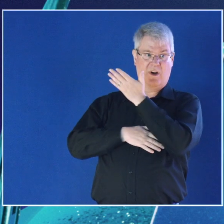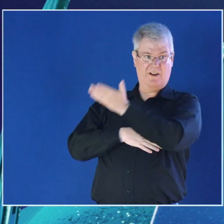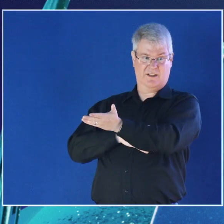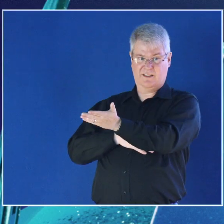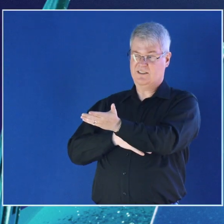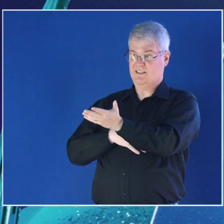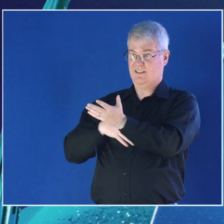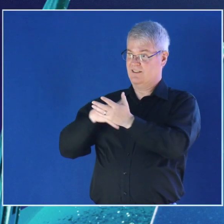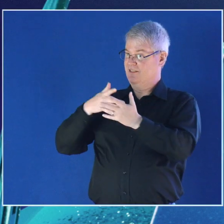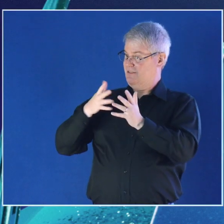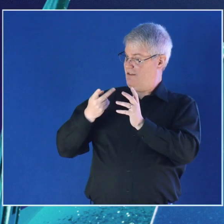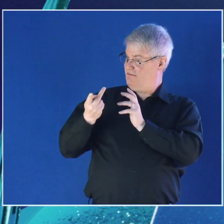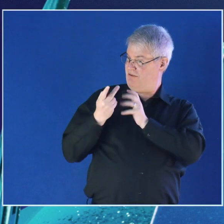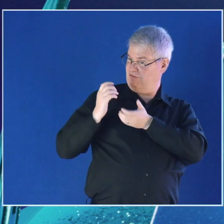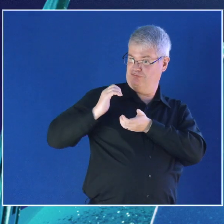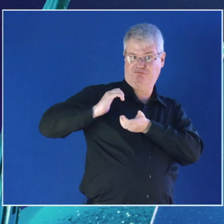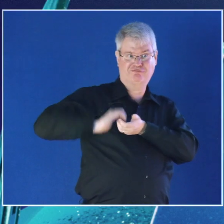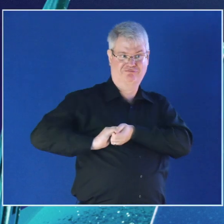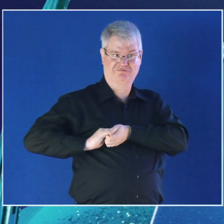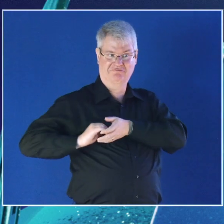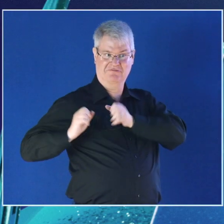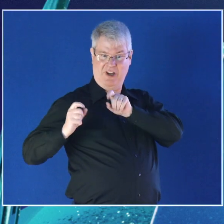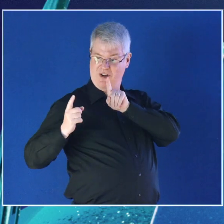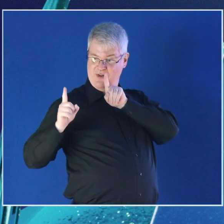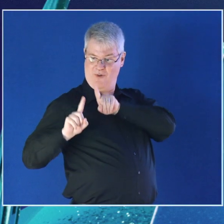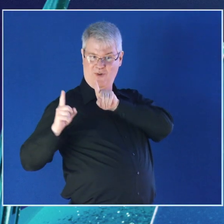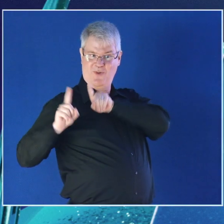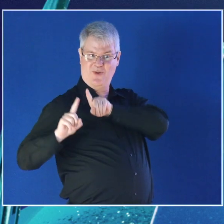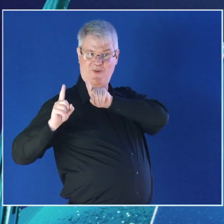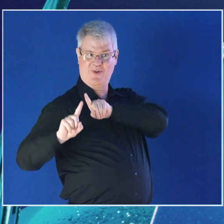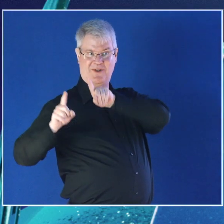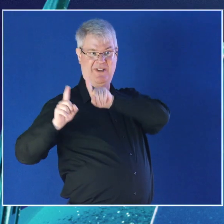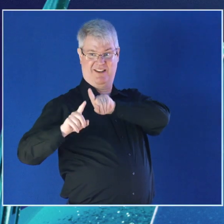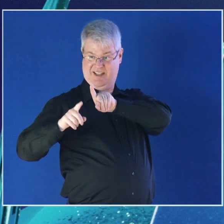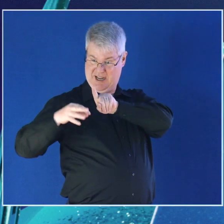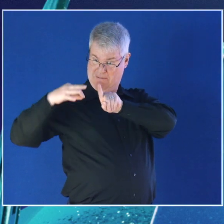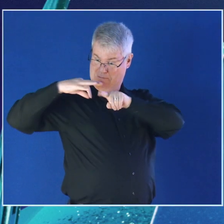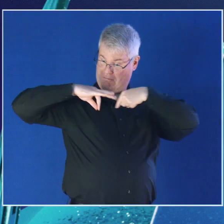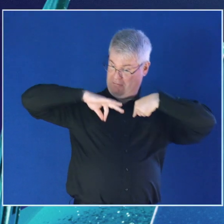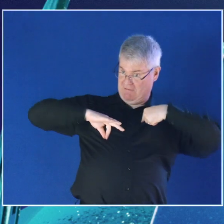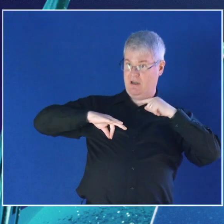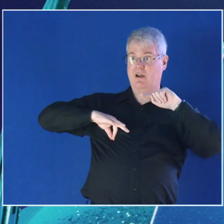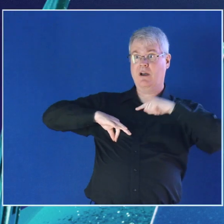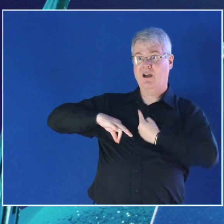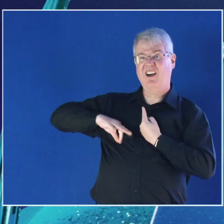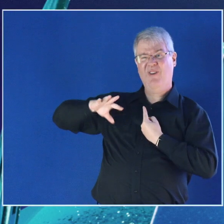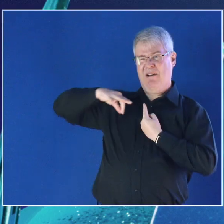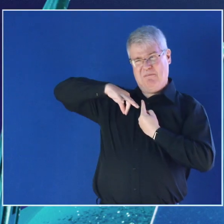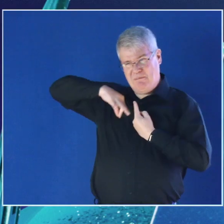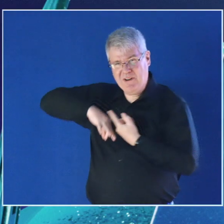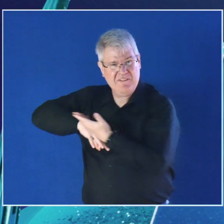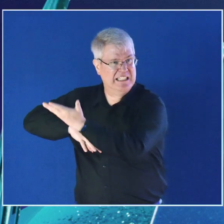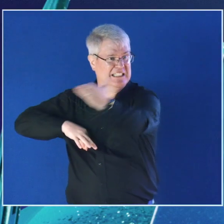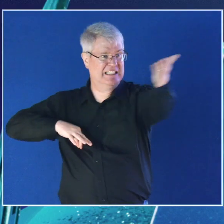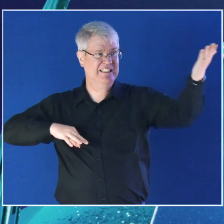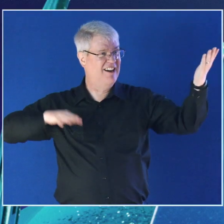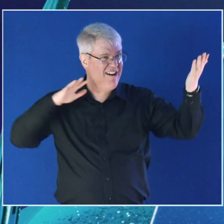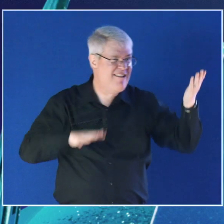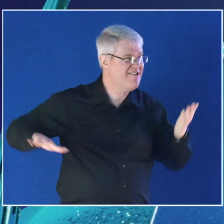it's a lot of physical effort for everybody, which is great. Just the cognitive load that you would spend dictating took a